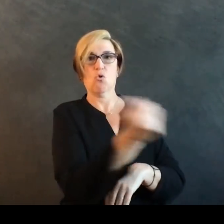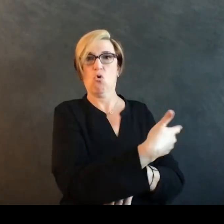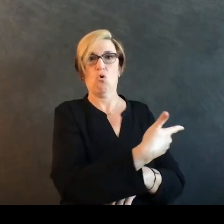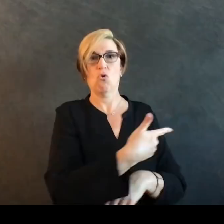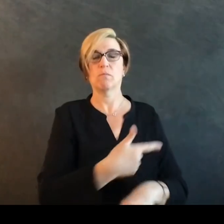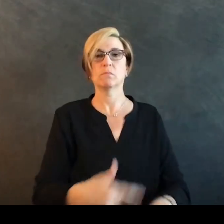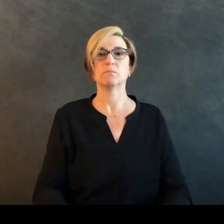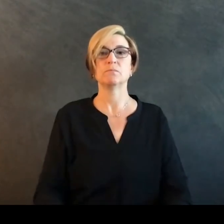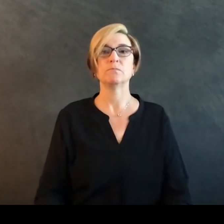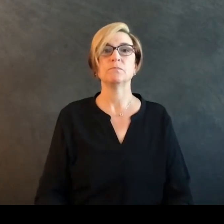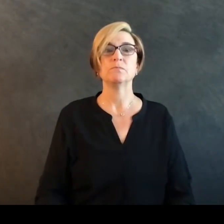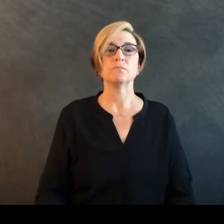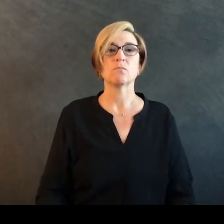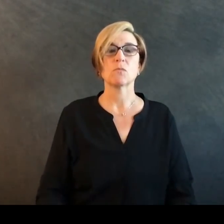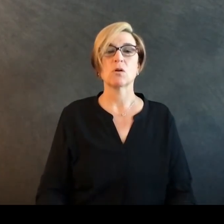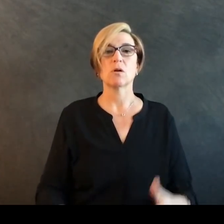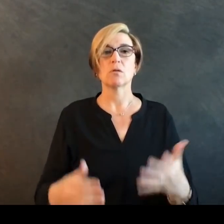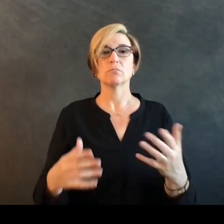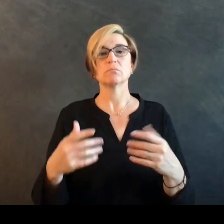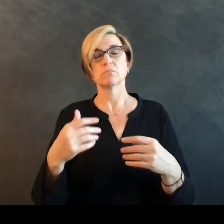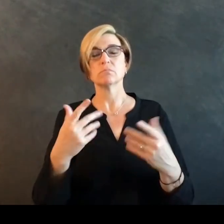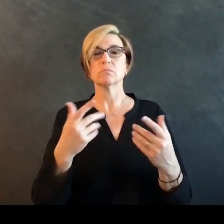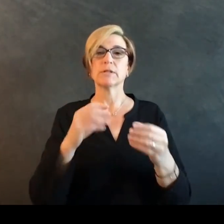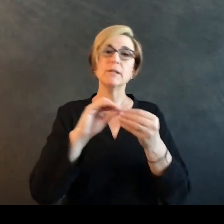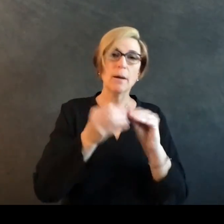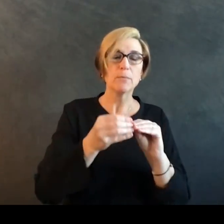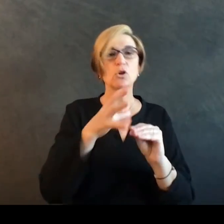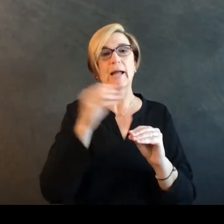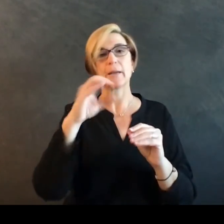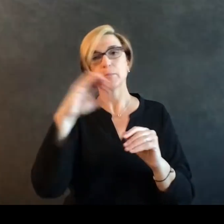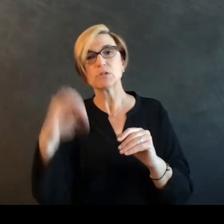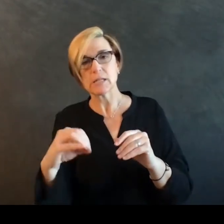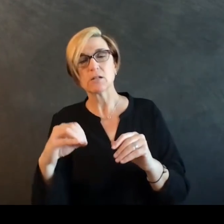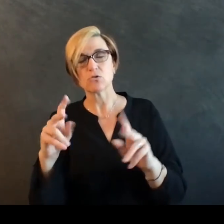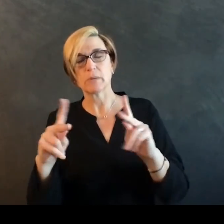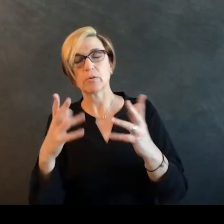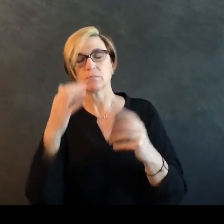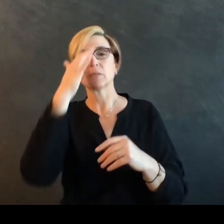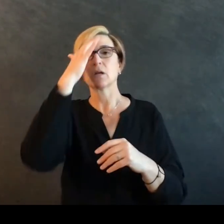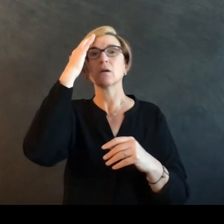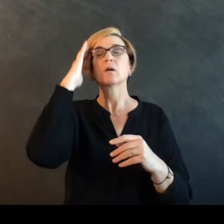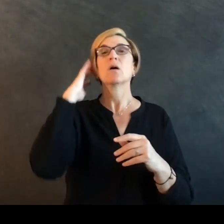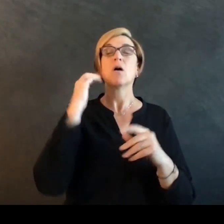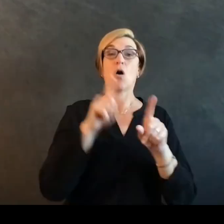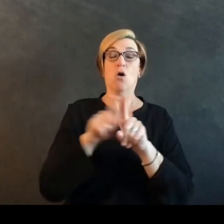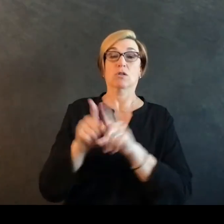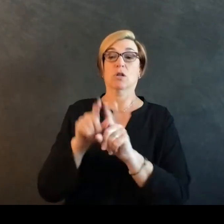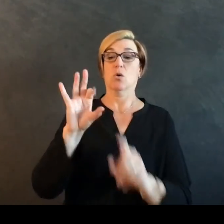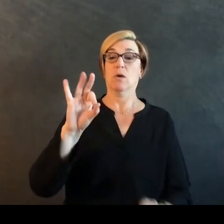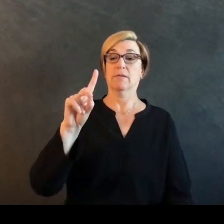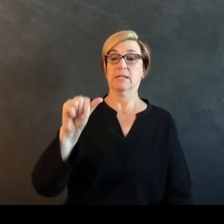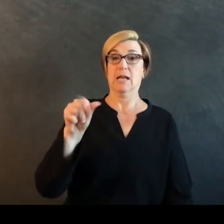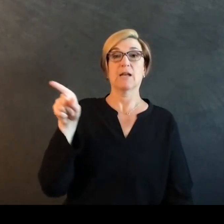per capita basis the most the FDA has also authorized the first coronavirus